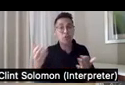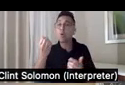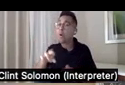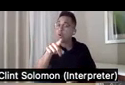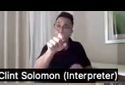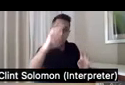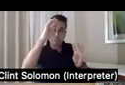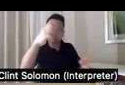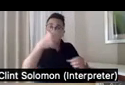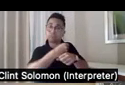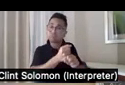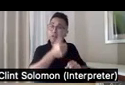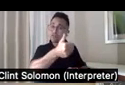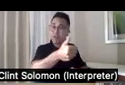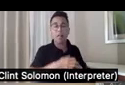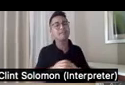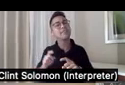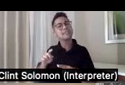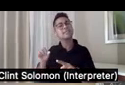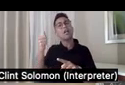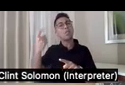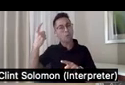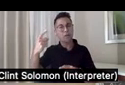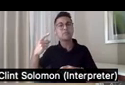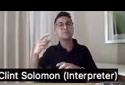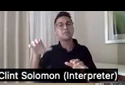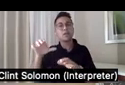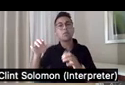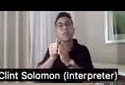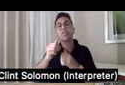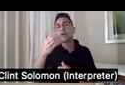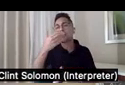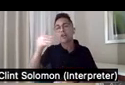here's another one this one's done on good night moon and you can see some of